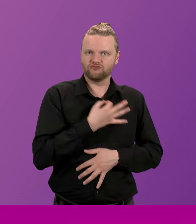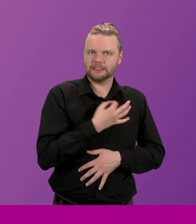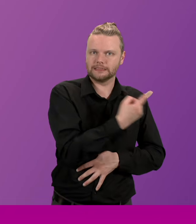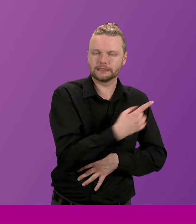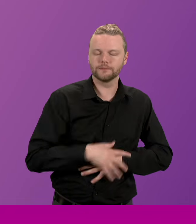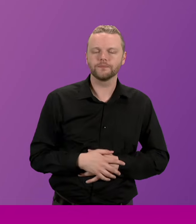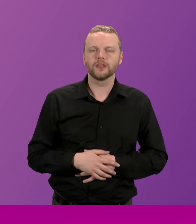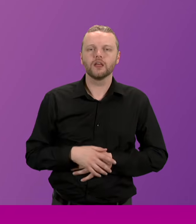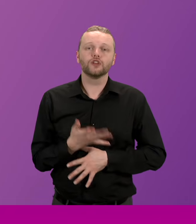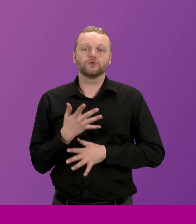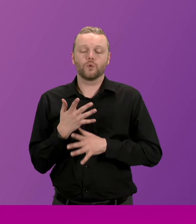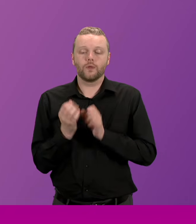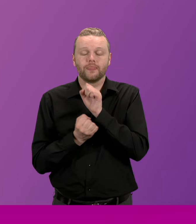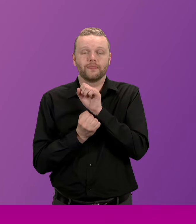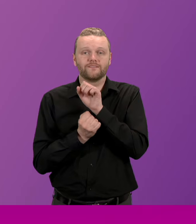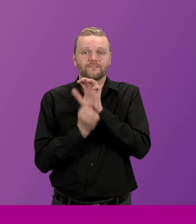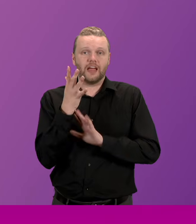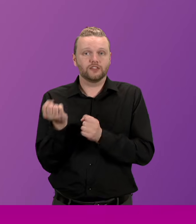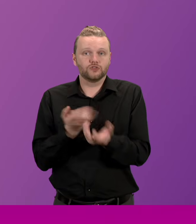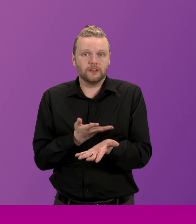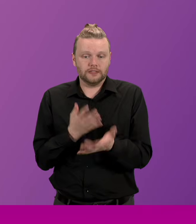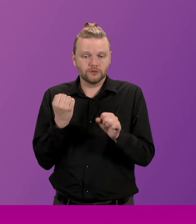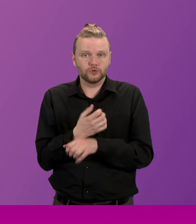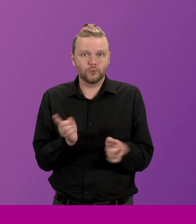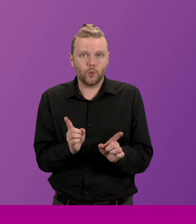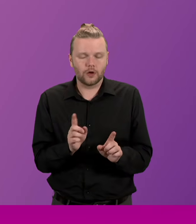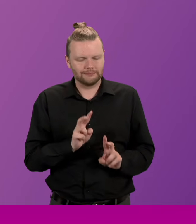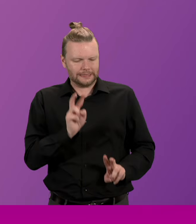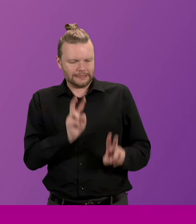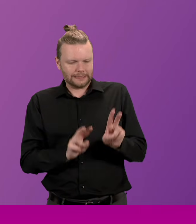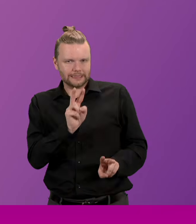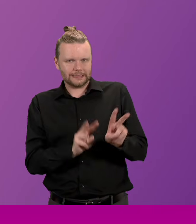The Scottish Fire and Rescue Service has to make an assessment based on that risk